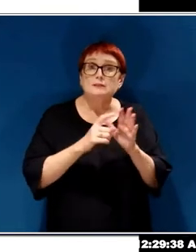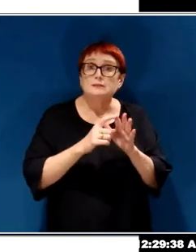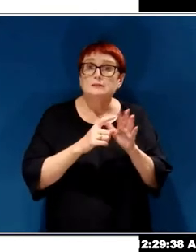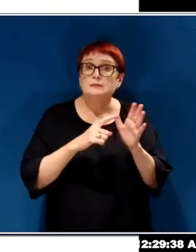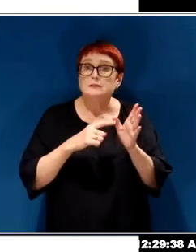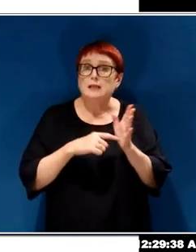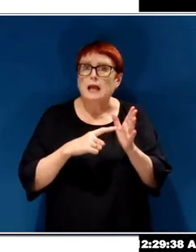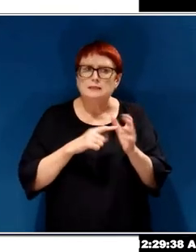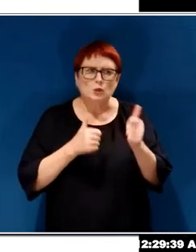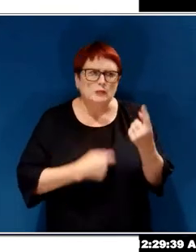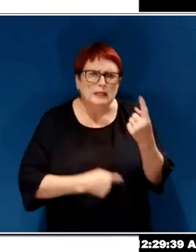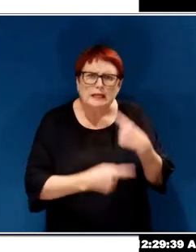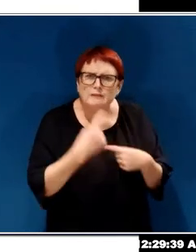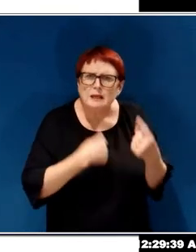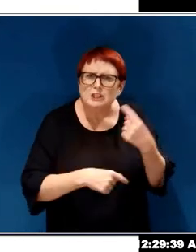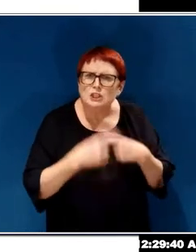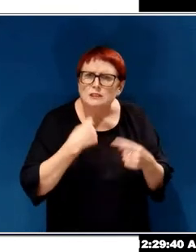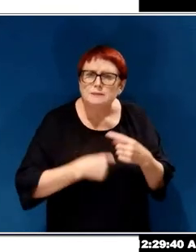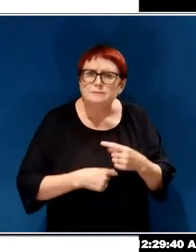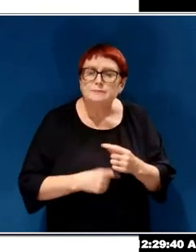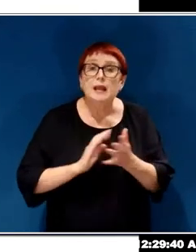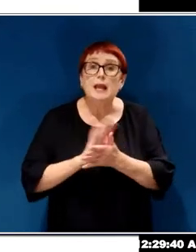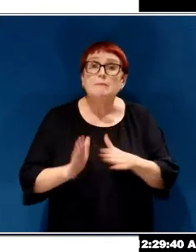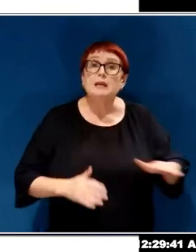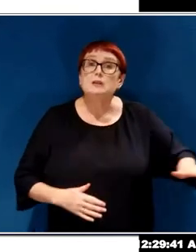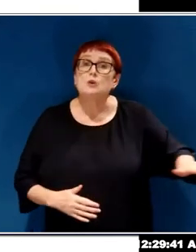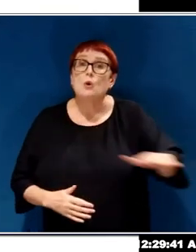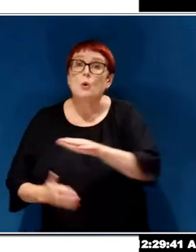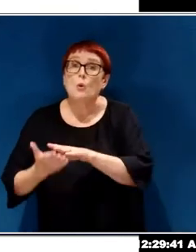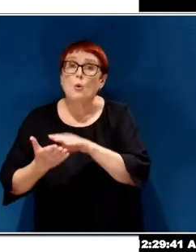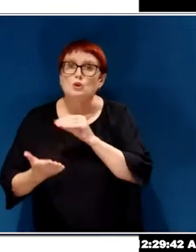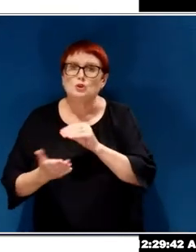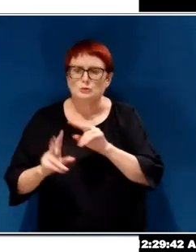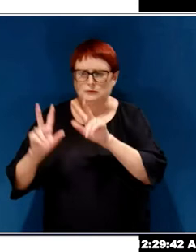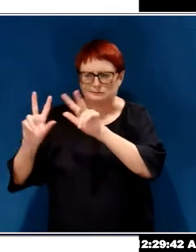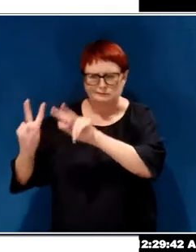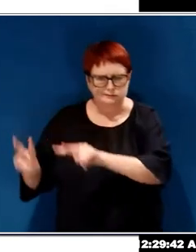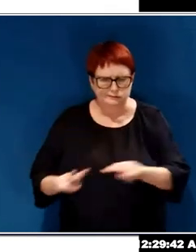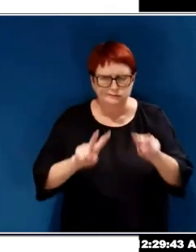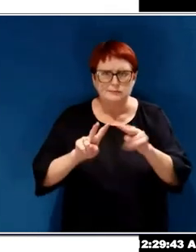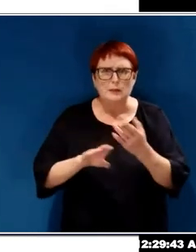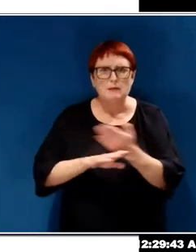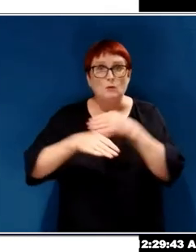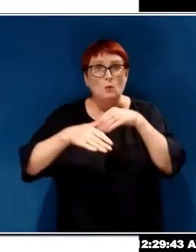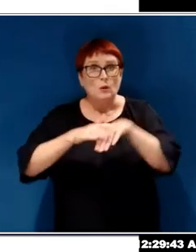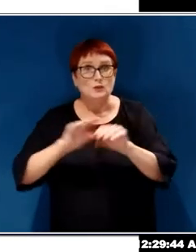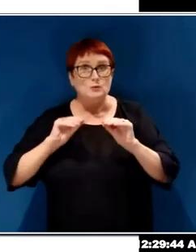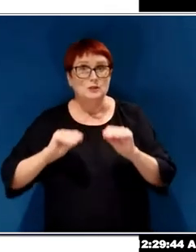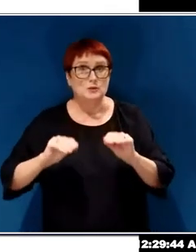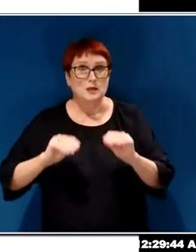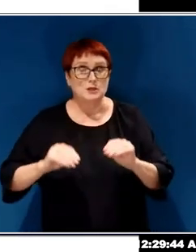universally screened and the progress of all students to be monitored to inform